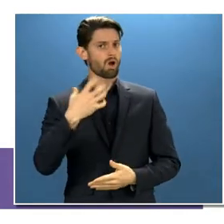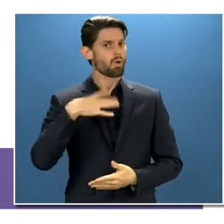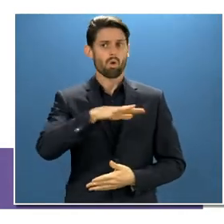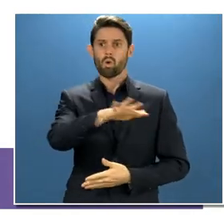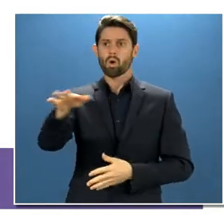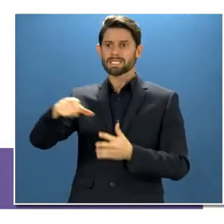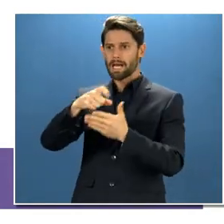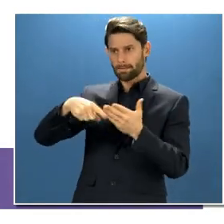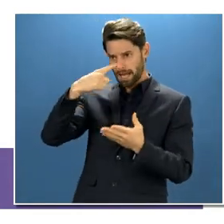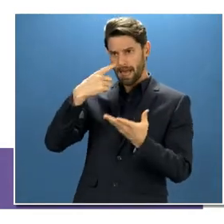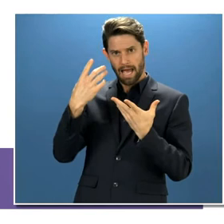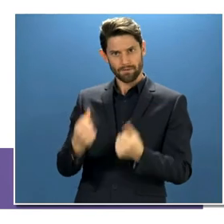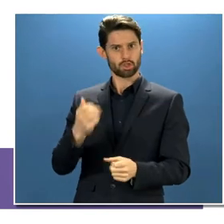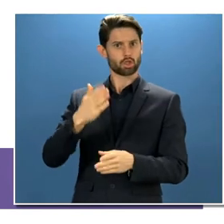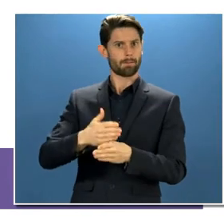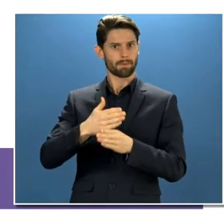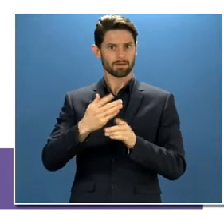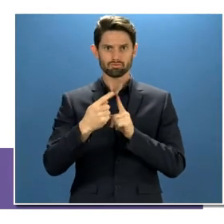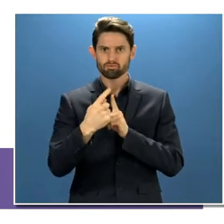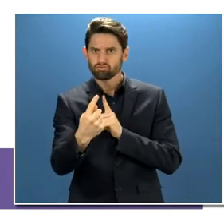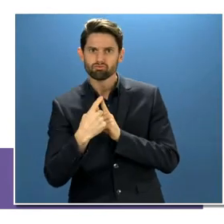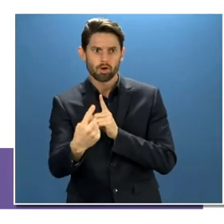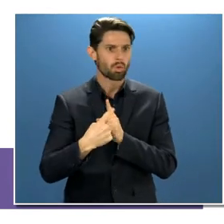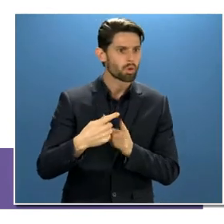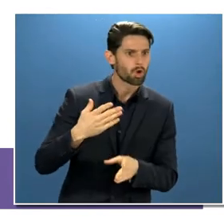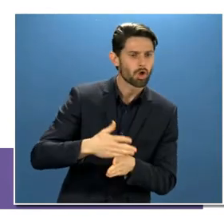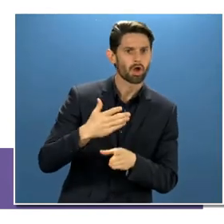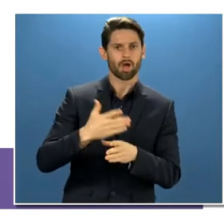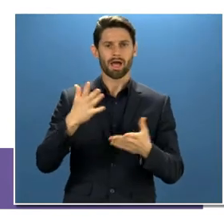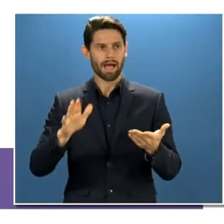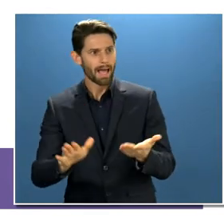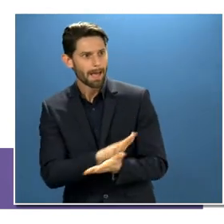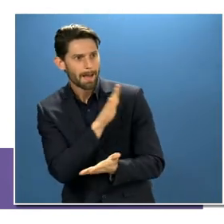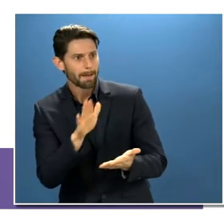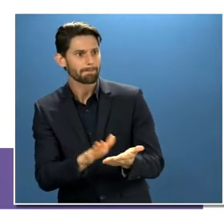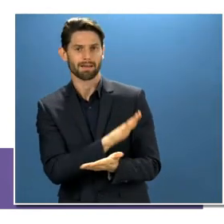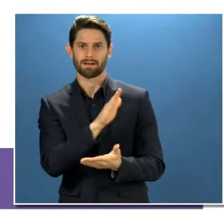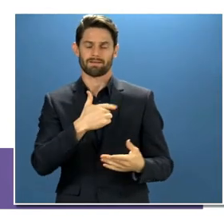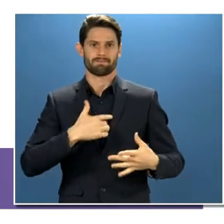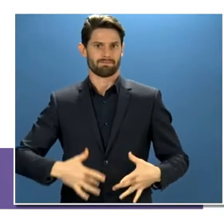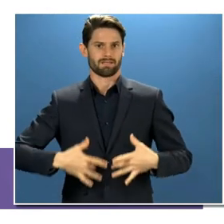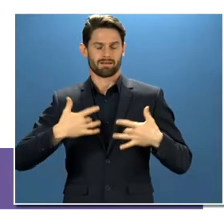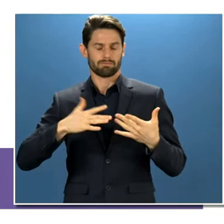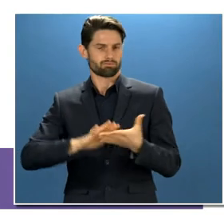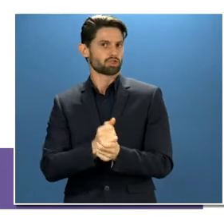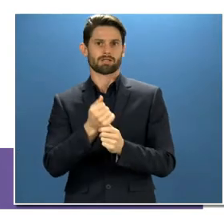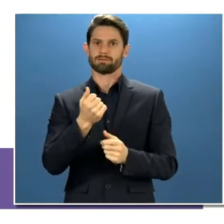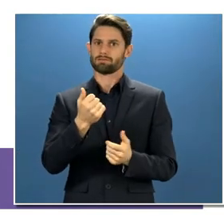go to work every single day, happy. Feeling like I get appreciated, "Oh my god, I did something today,